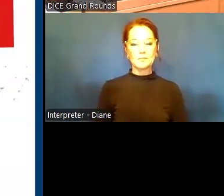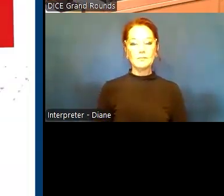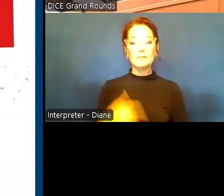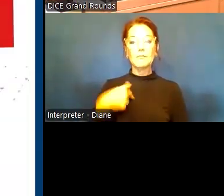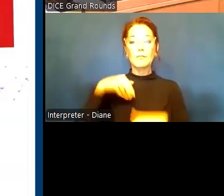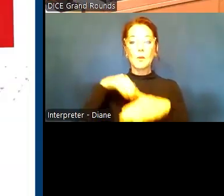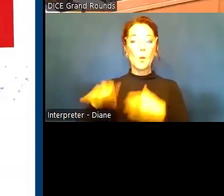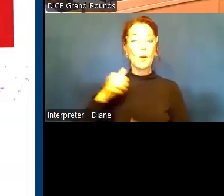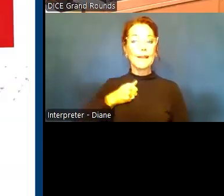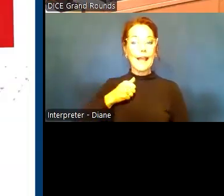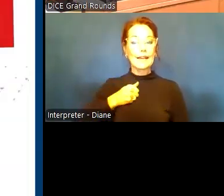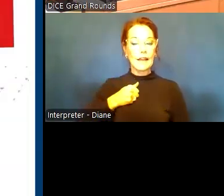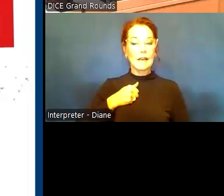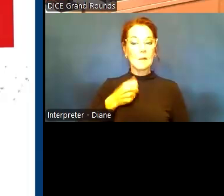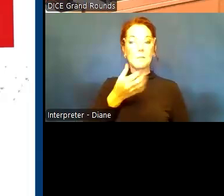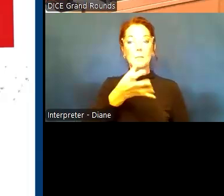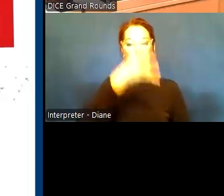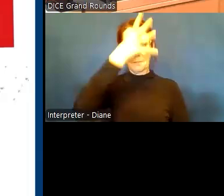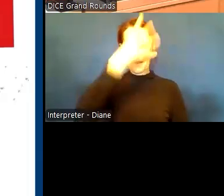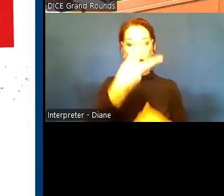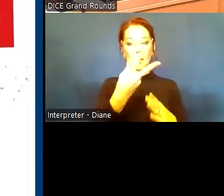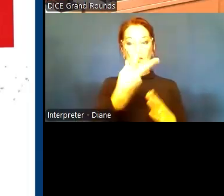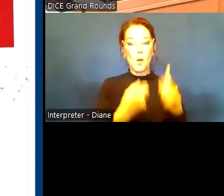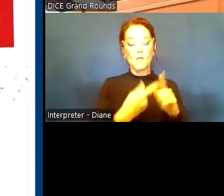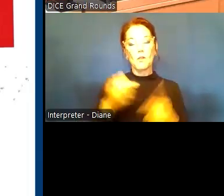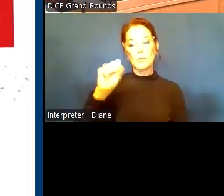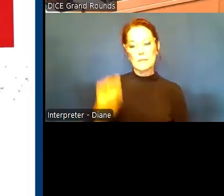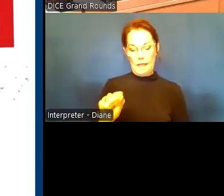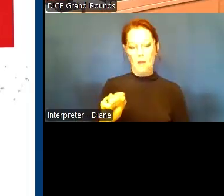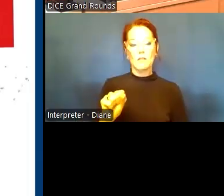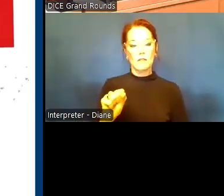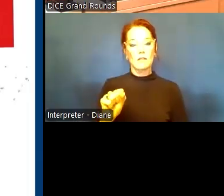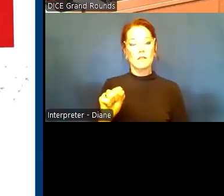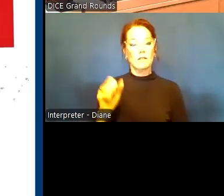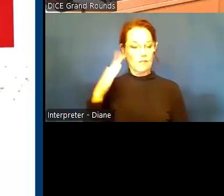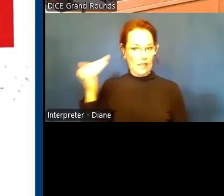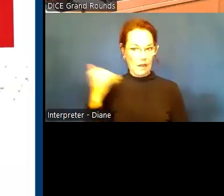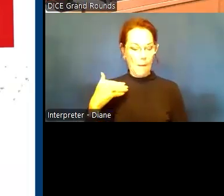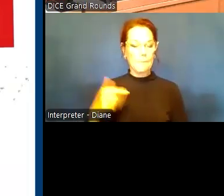Canada both of my parents are from the south of Vietnam um I share a appear so the yellow